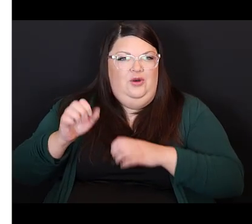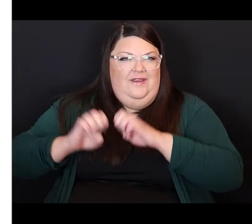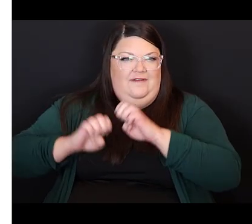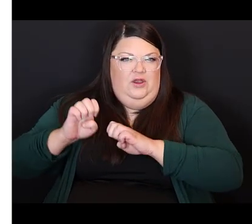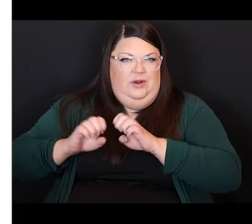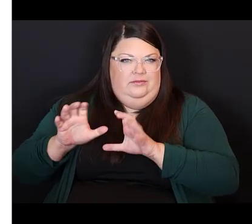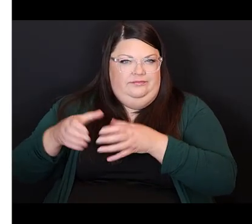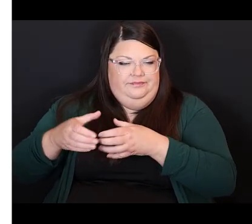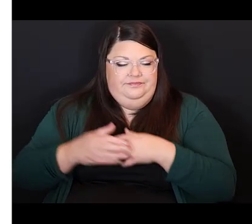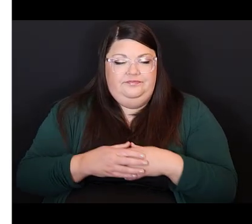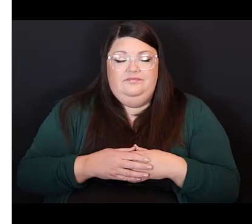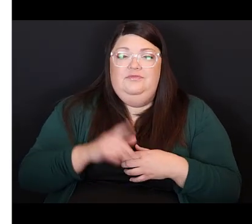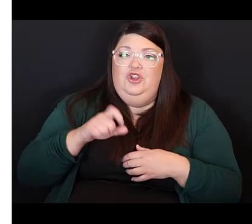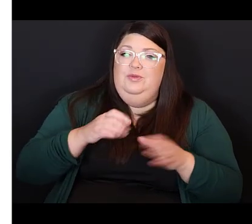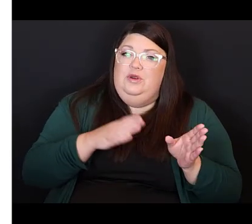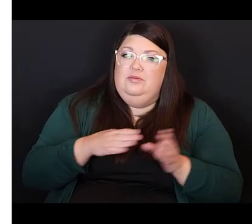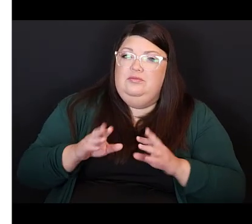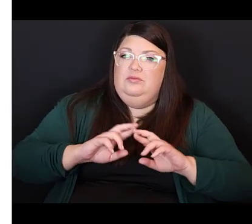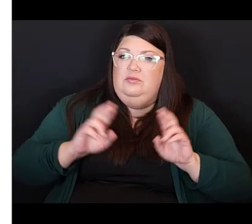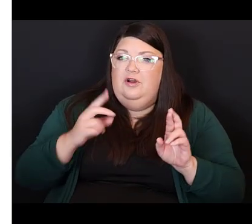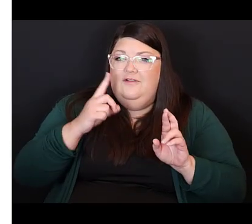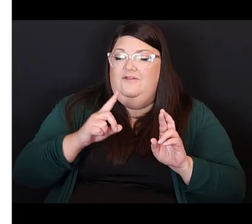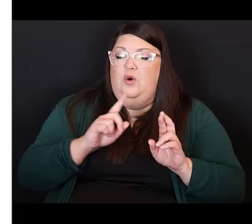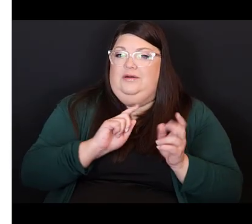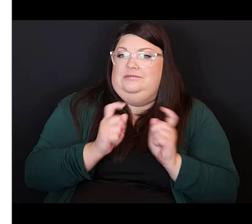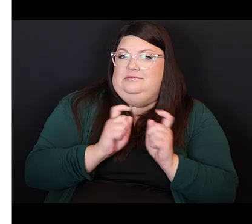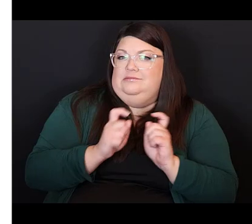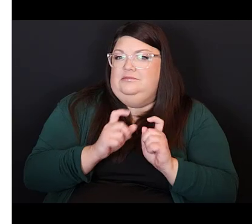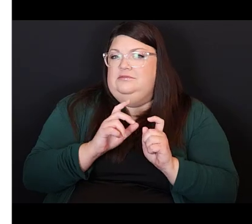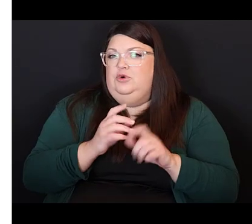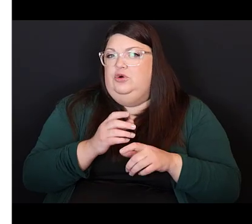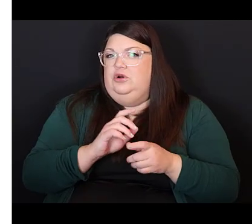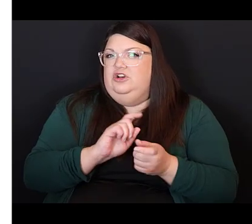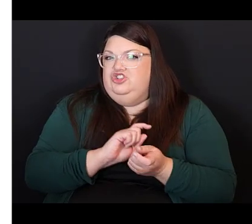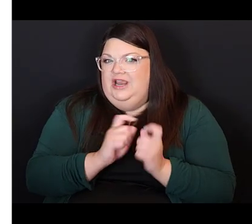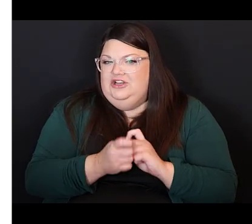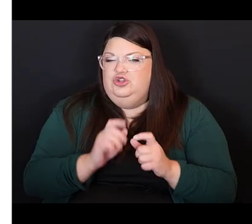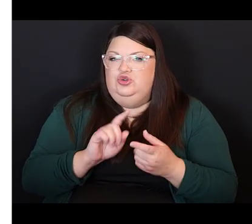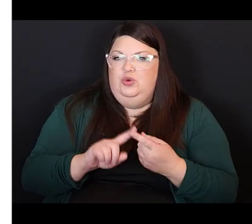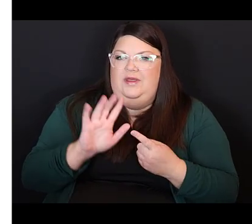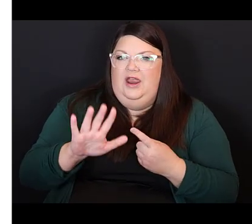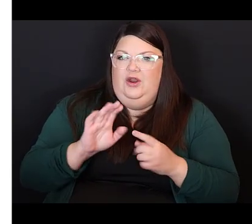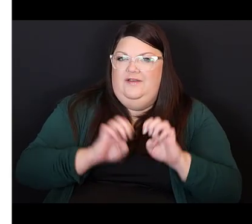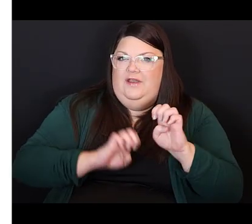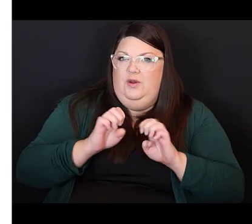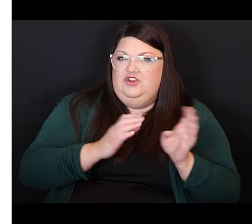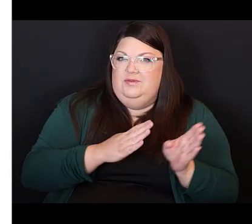They should be prepared for potential adaptations or changes to their evaluation plan and contract.